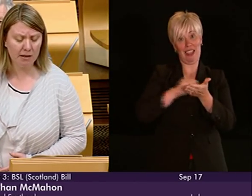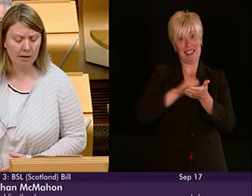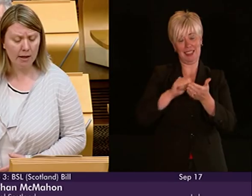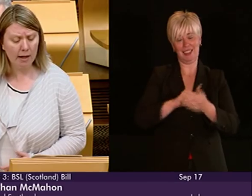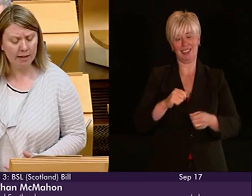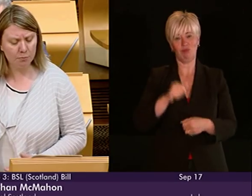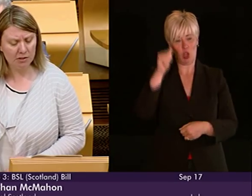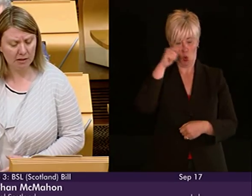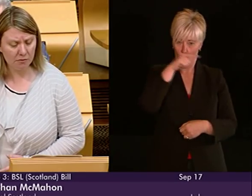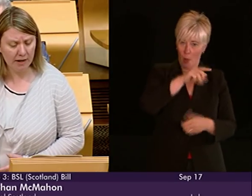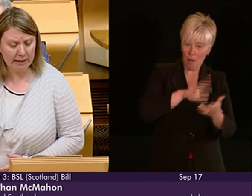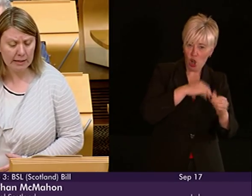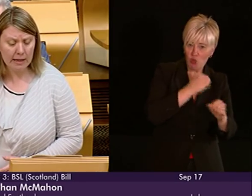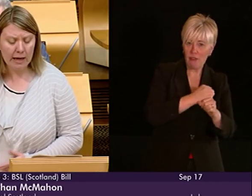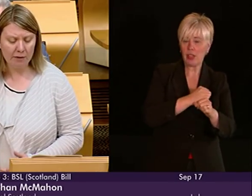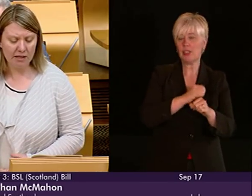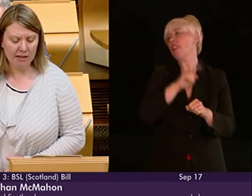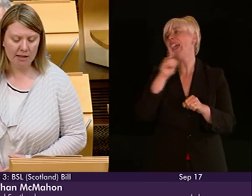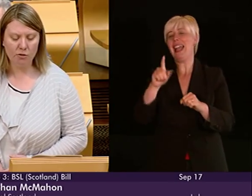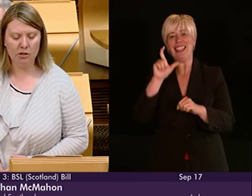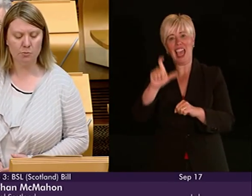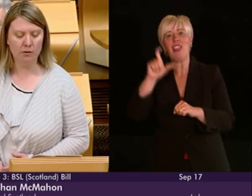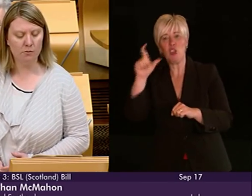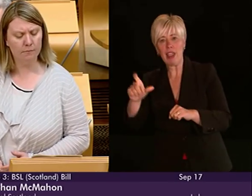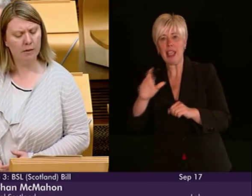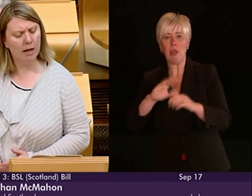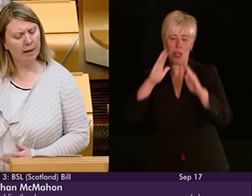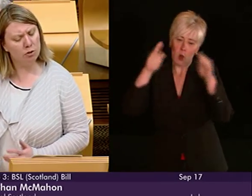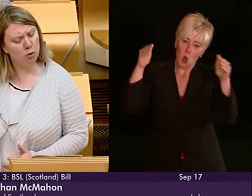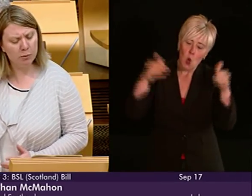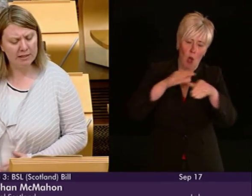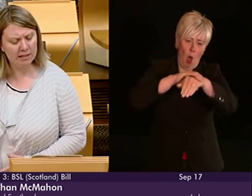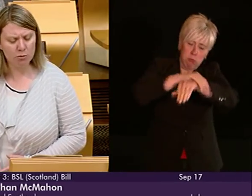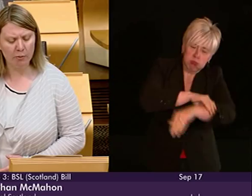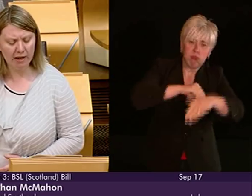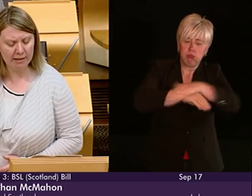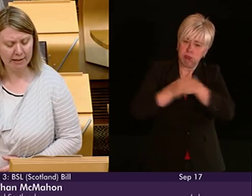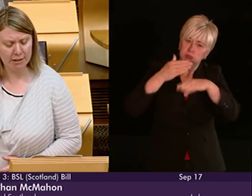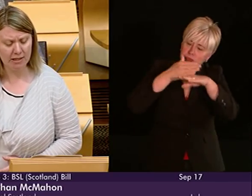Cathie and—in particular—Frank, have dedicated to the bill. I am pleased that that will be